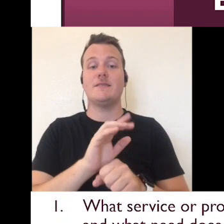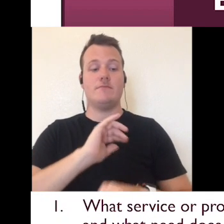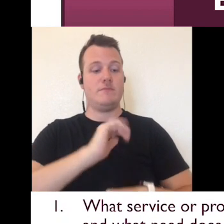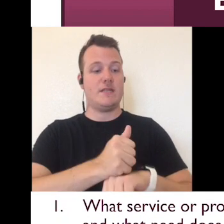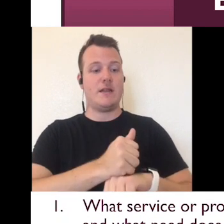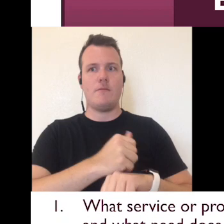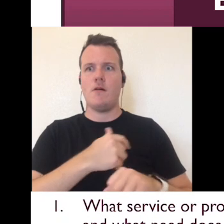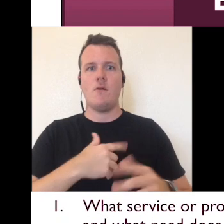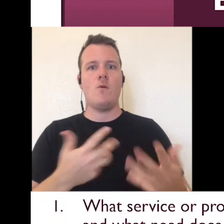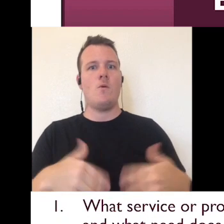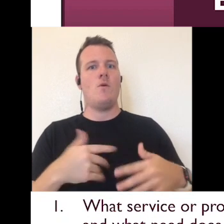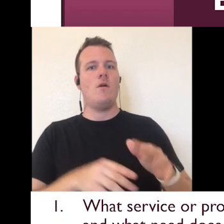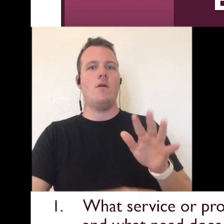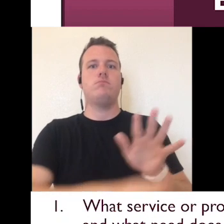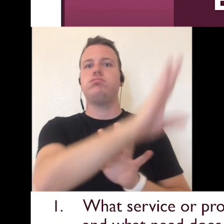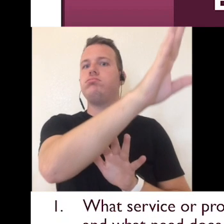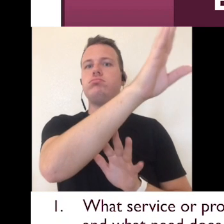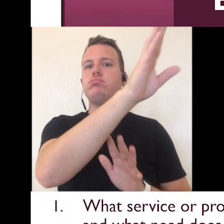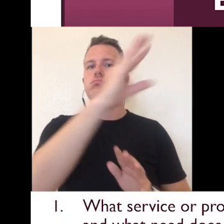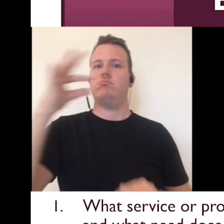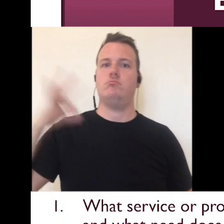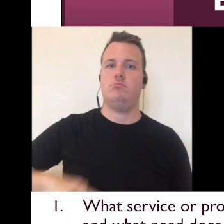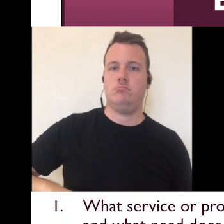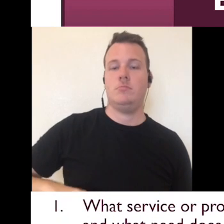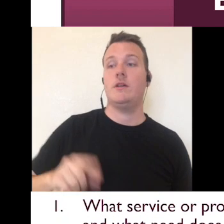it. Let's say your practice takes off like a rocket ship, and you want to pay